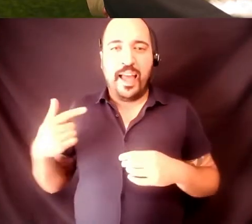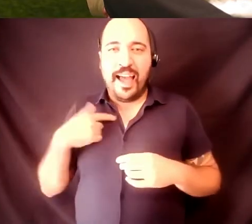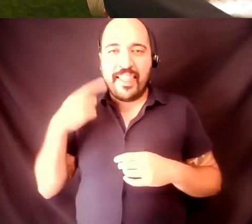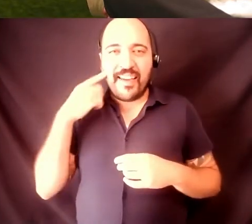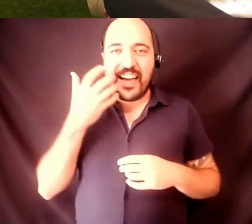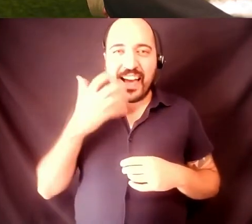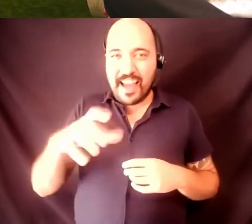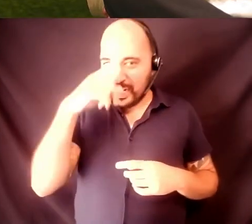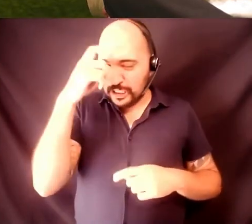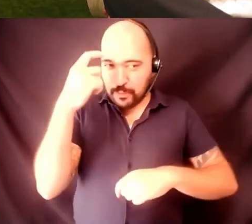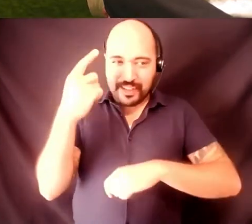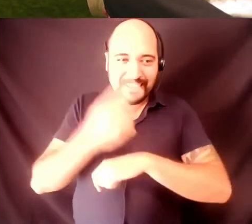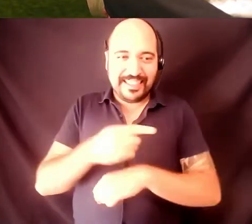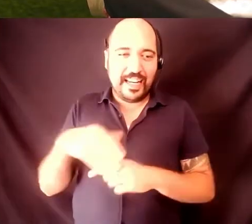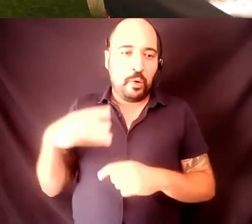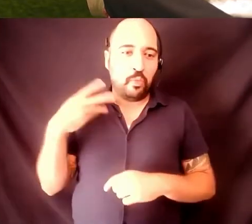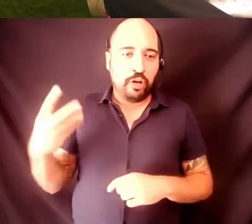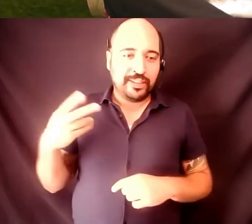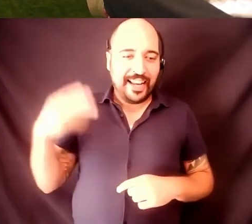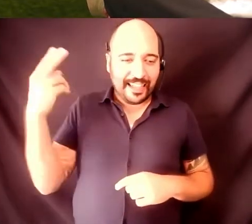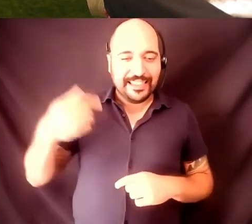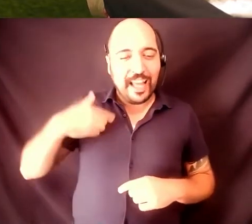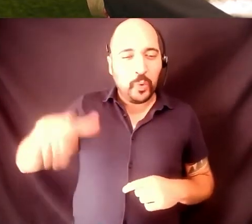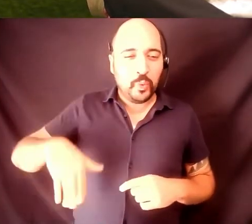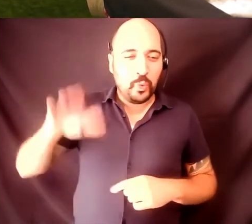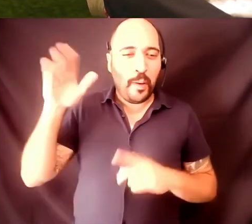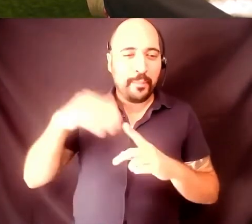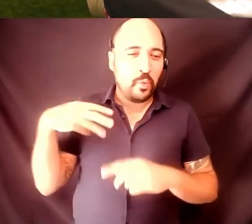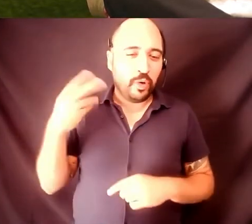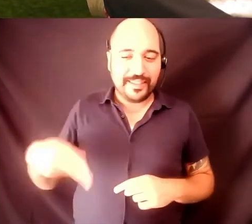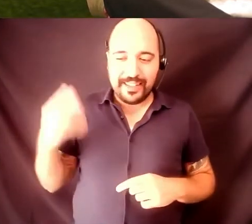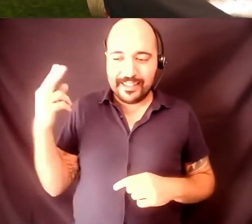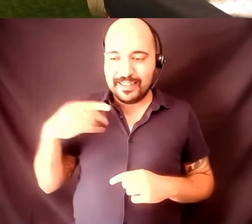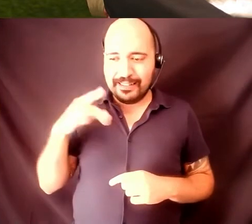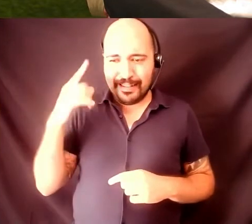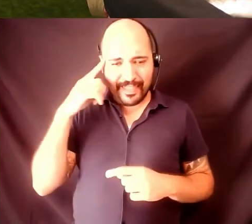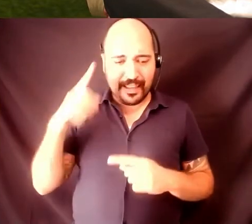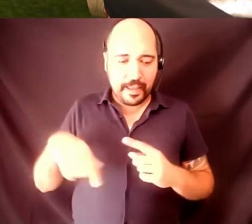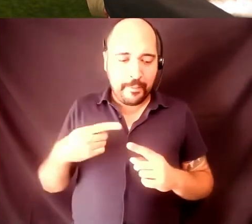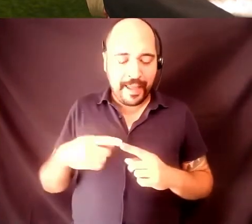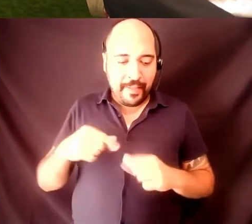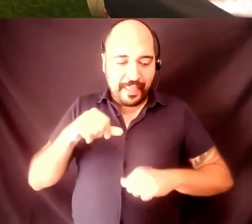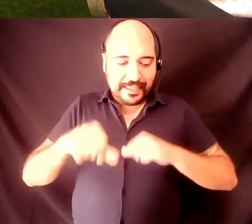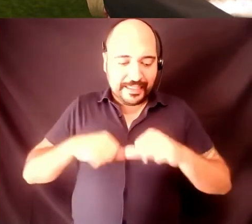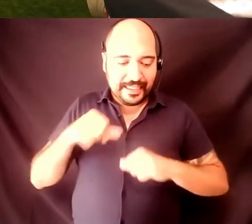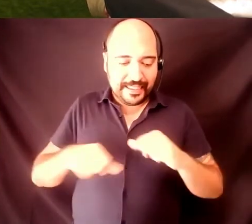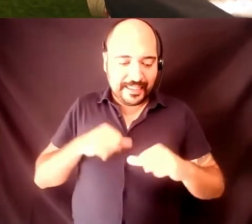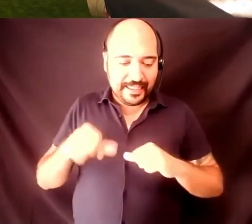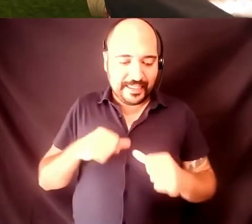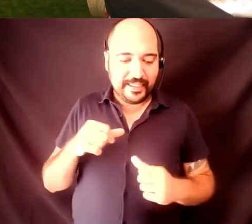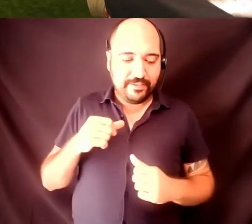You know. I did think about the scientific version of it. I used the key of A, which is the brightest key.